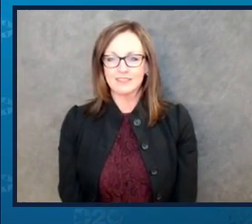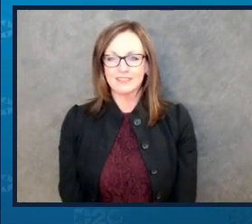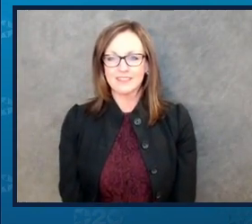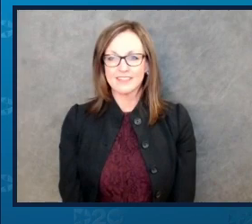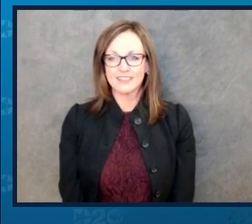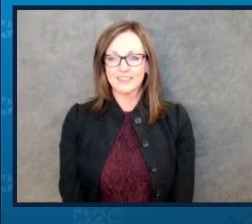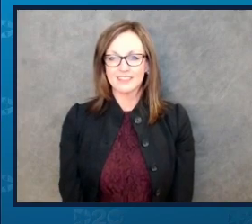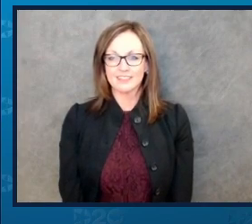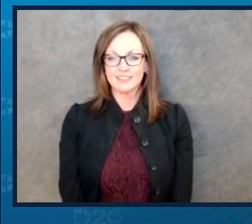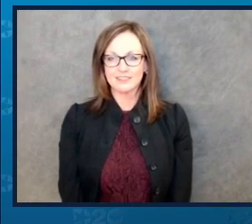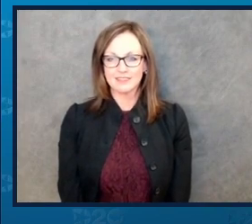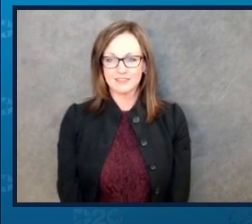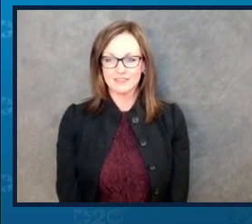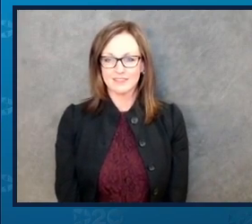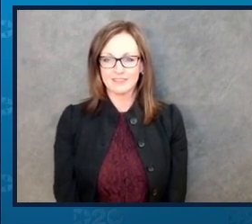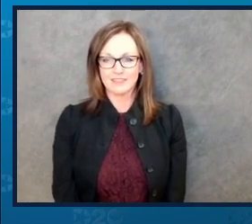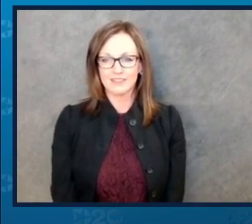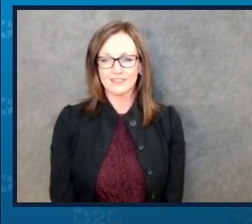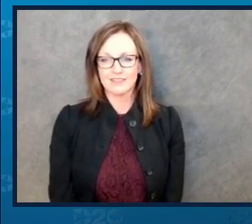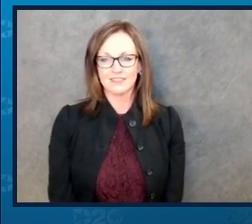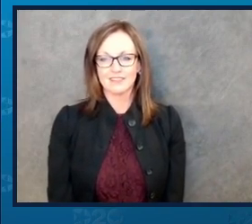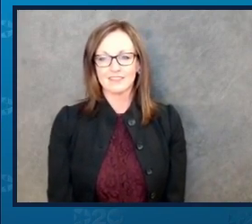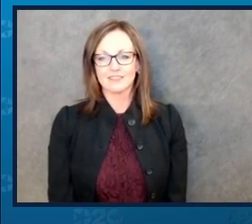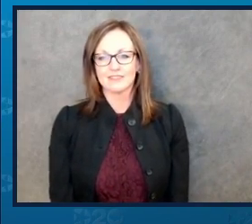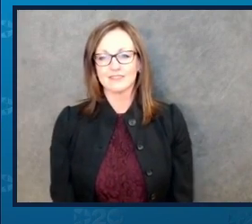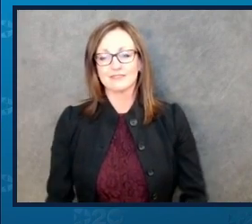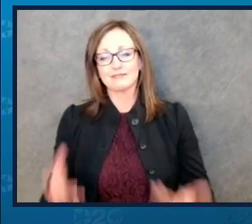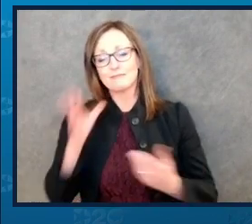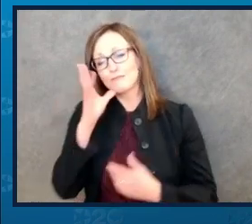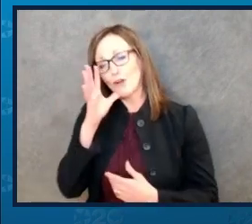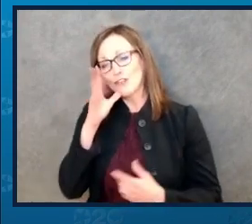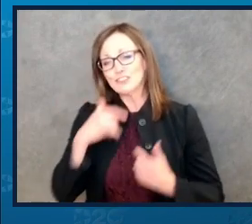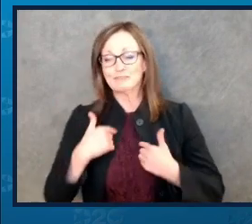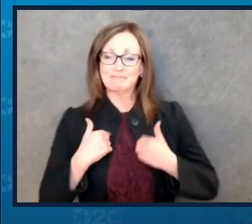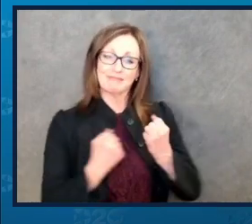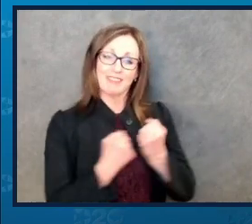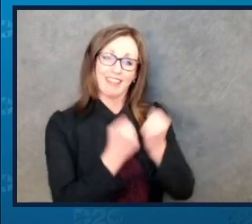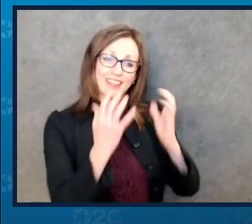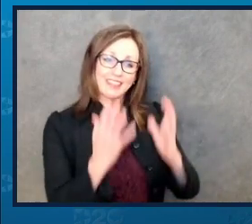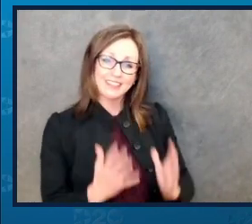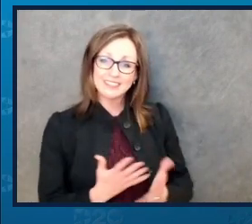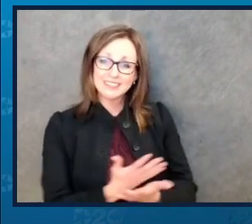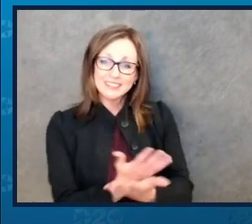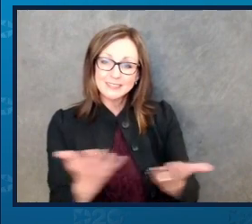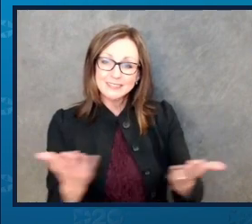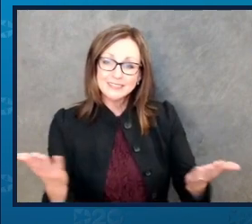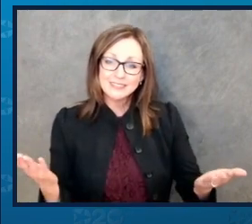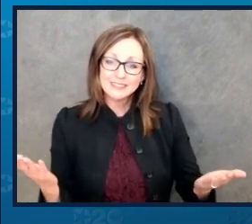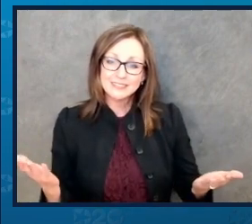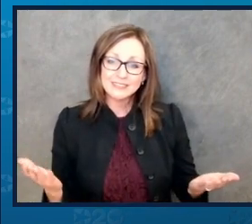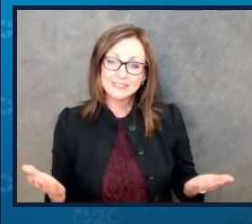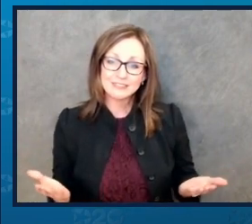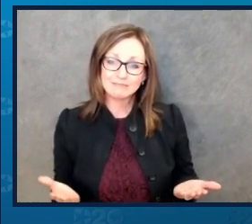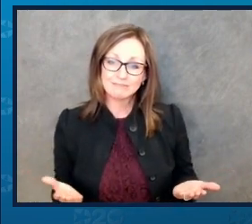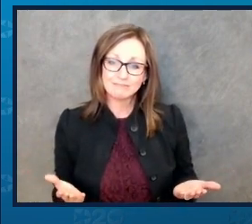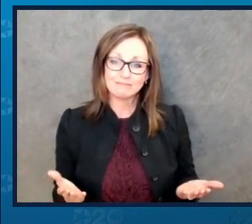AND NOW, MOTHER AND